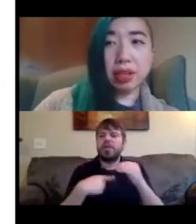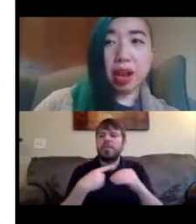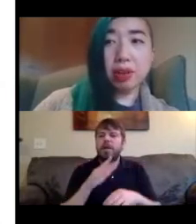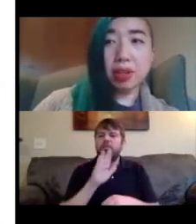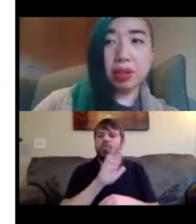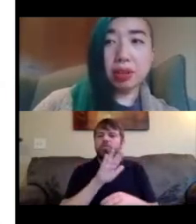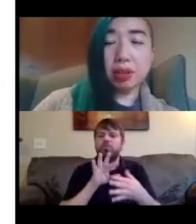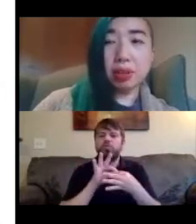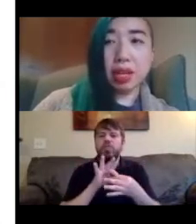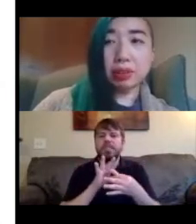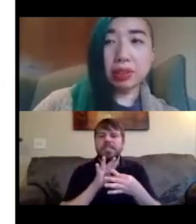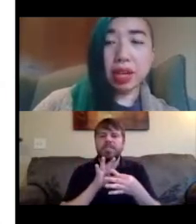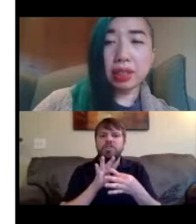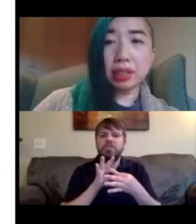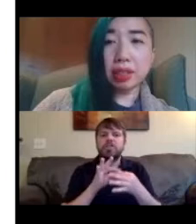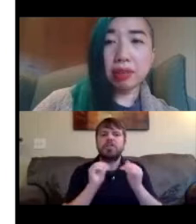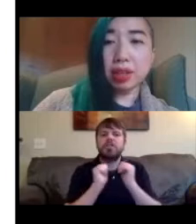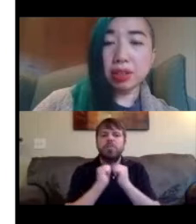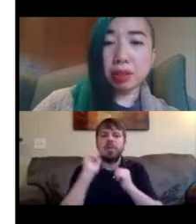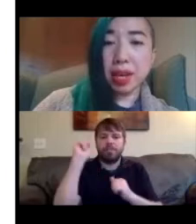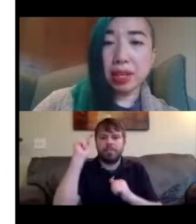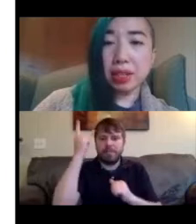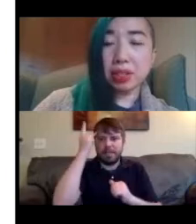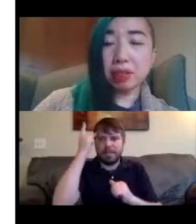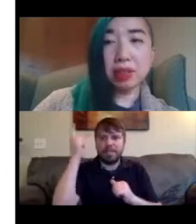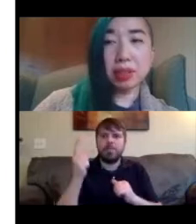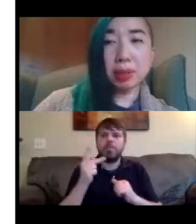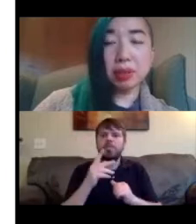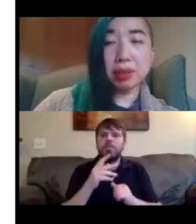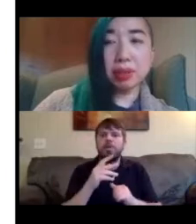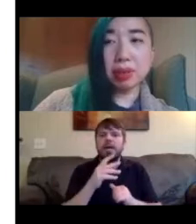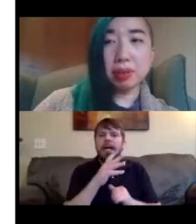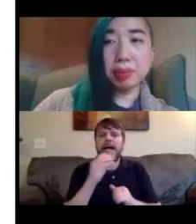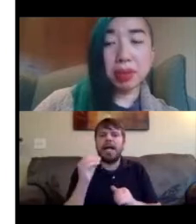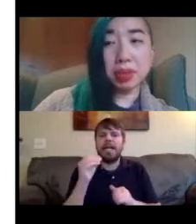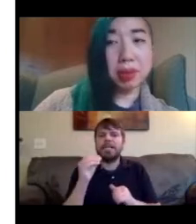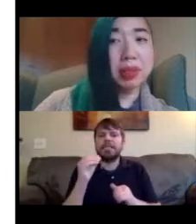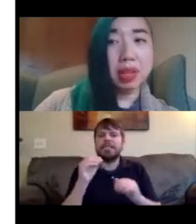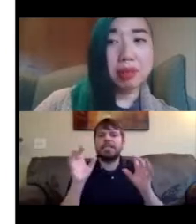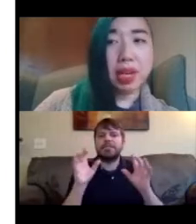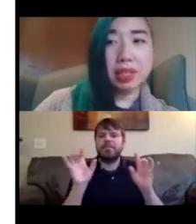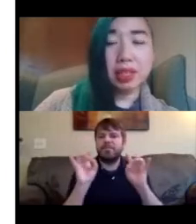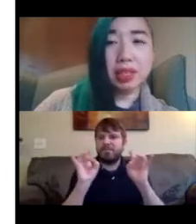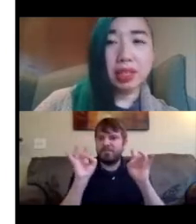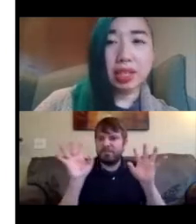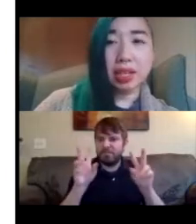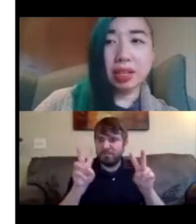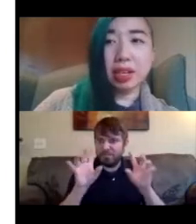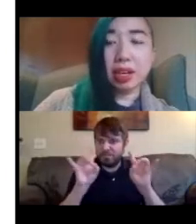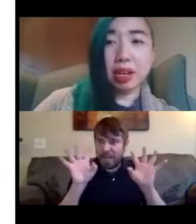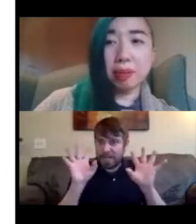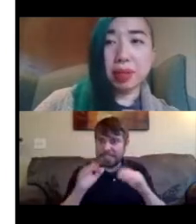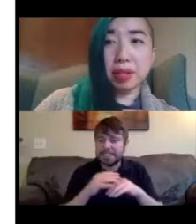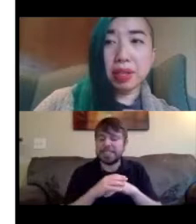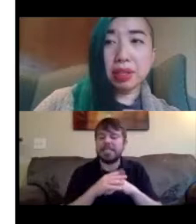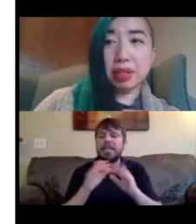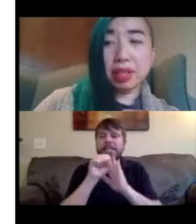How do you exercise erasure on the page if your experience with state violence is that things